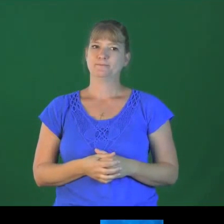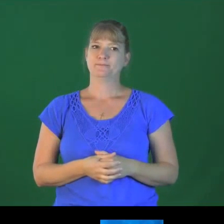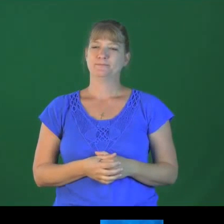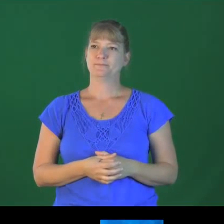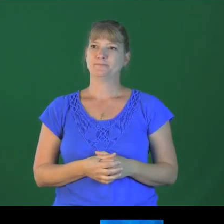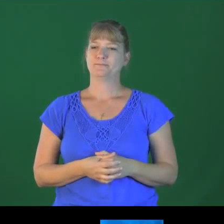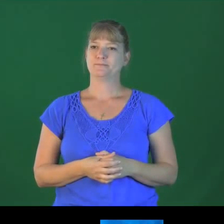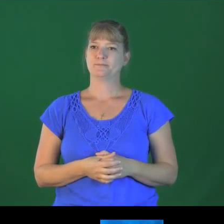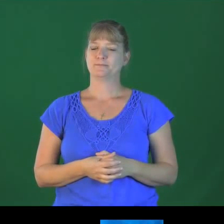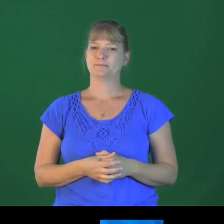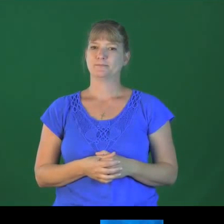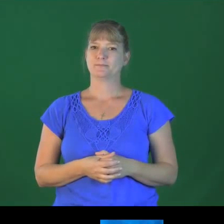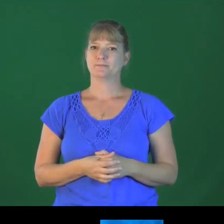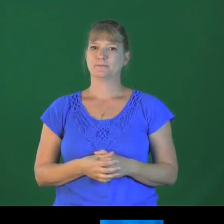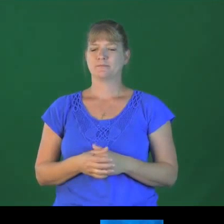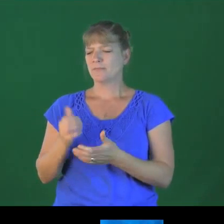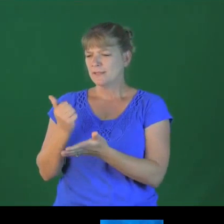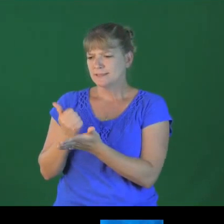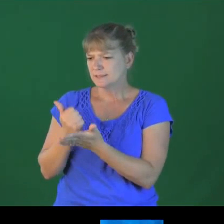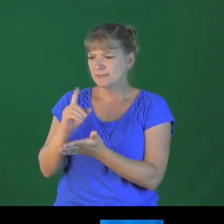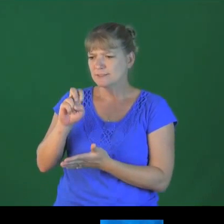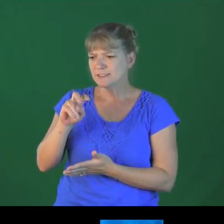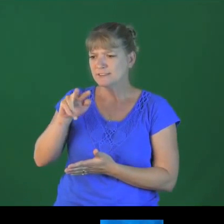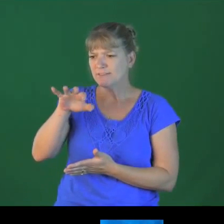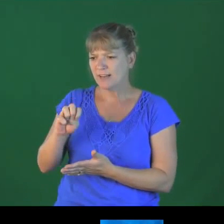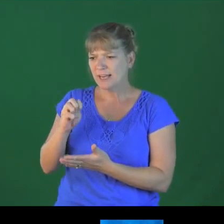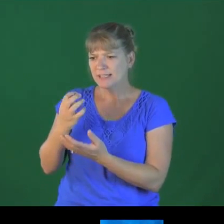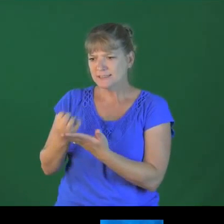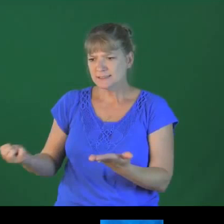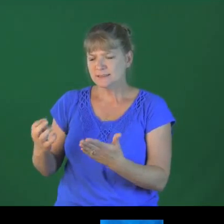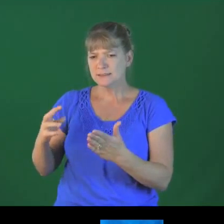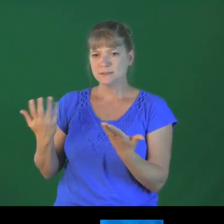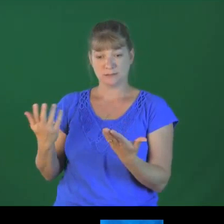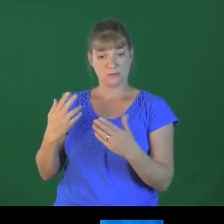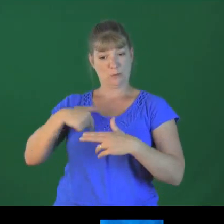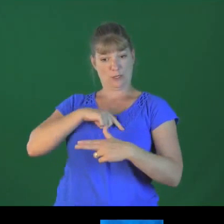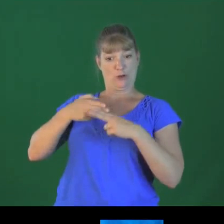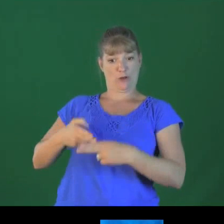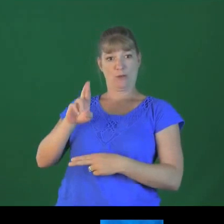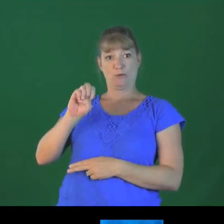What is an assistive device, or in this case we're calling them resources?